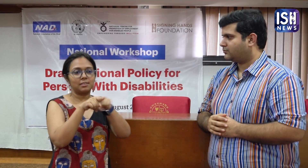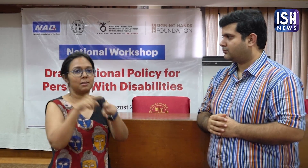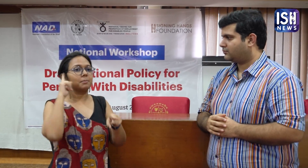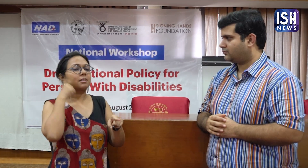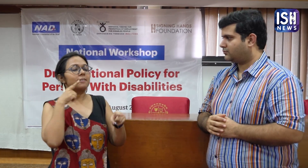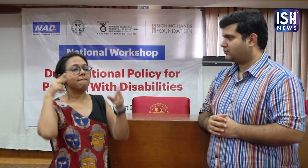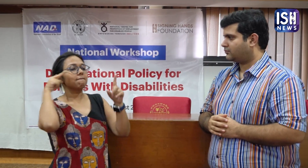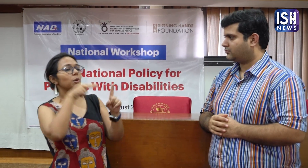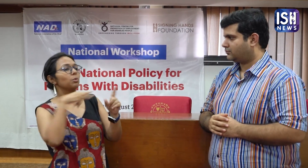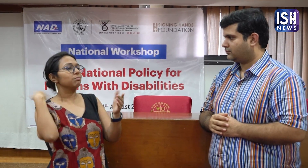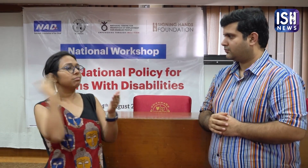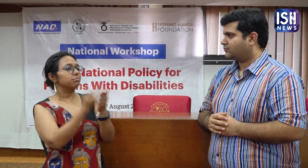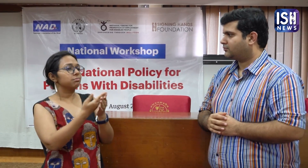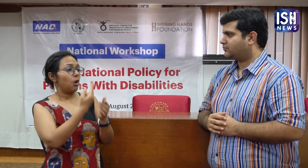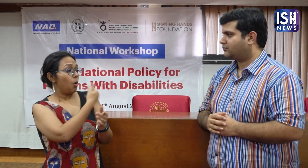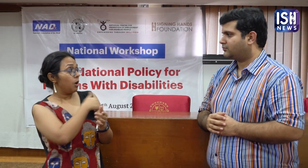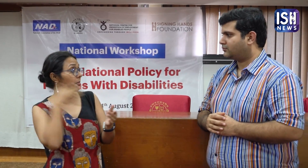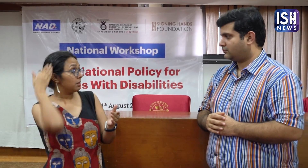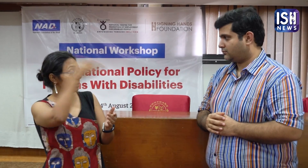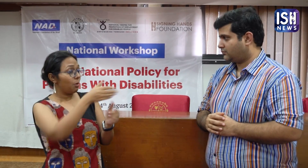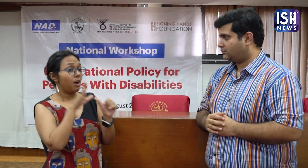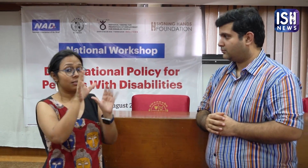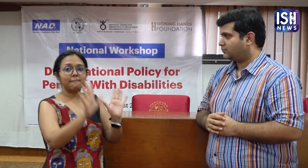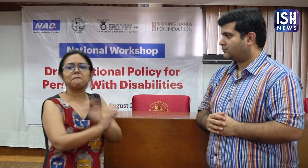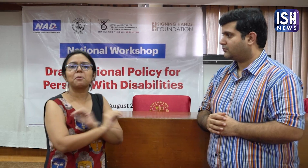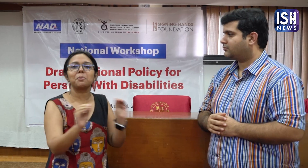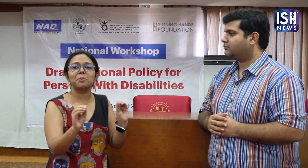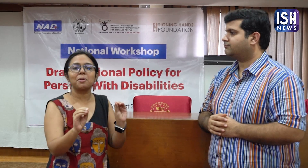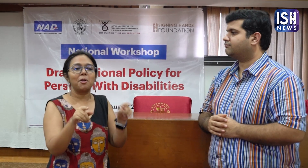For example, from the Deaf perspective, there is no accessibility in hospitals.